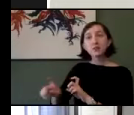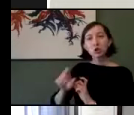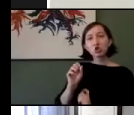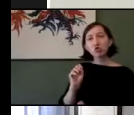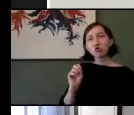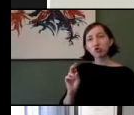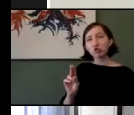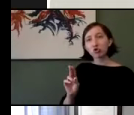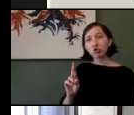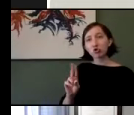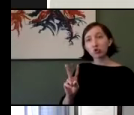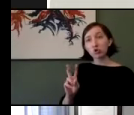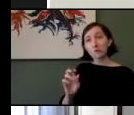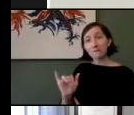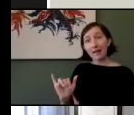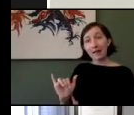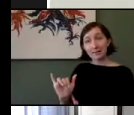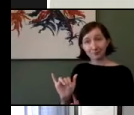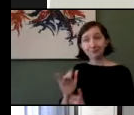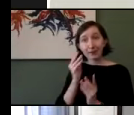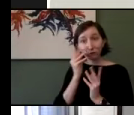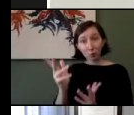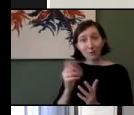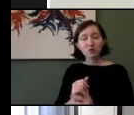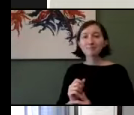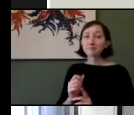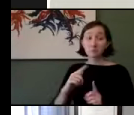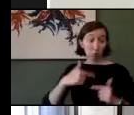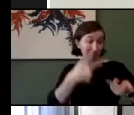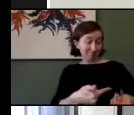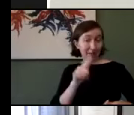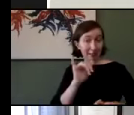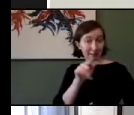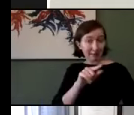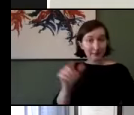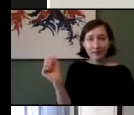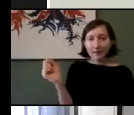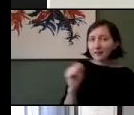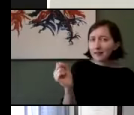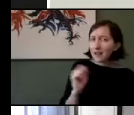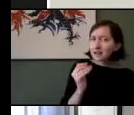Liz Persaud: Thank you all for being on with us. We're thrilled to have you and appreciate